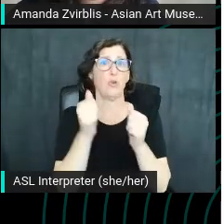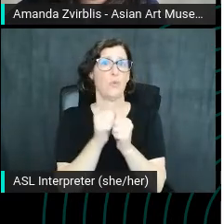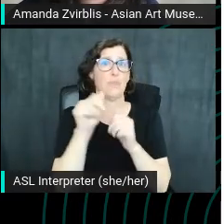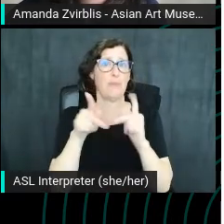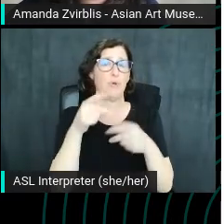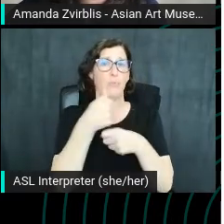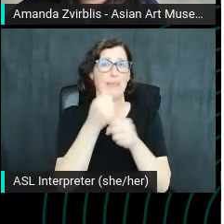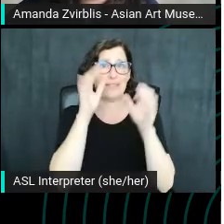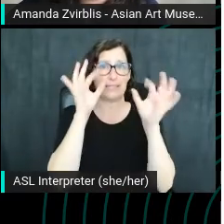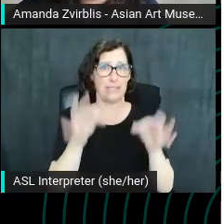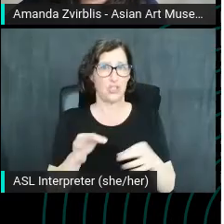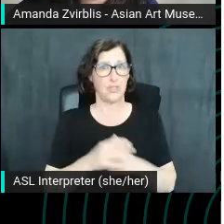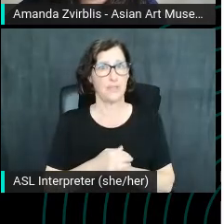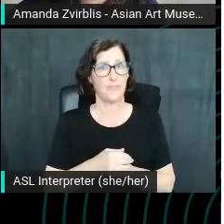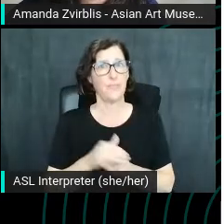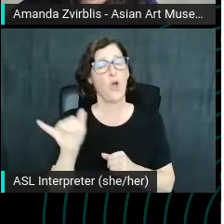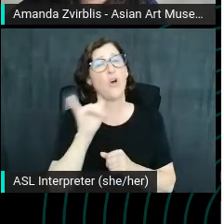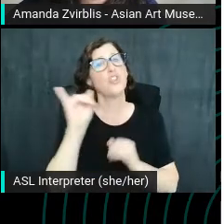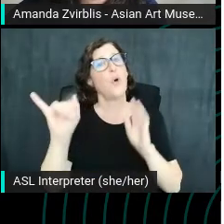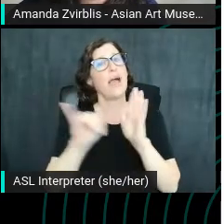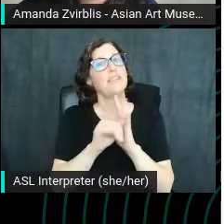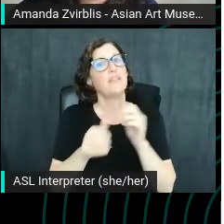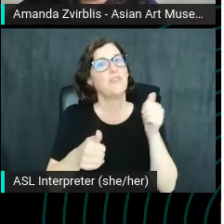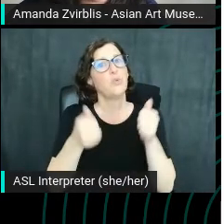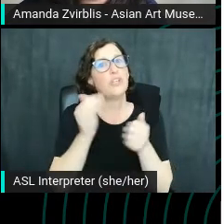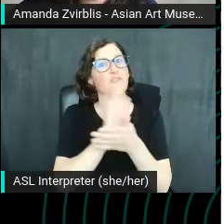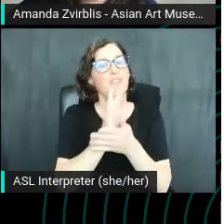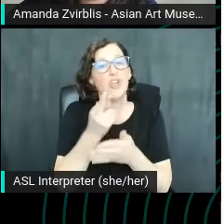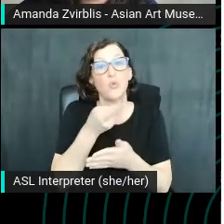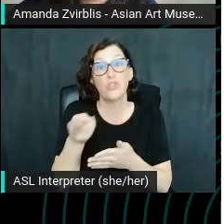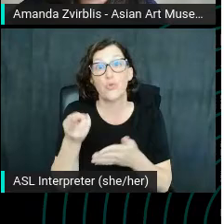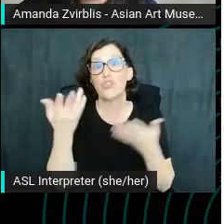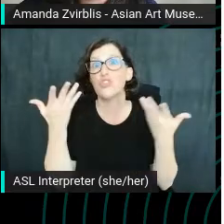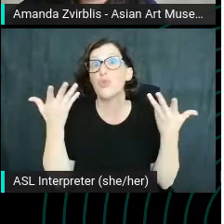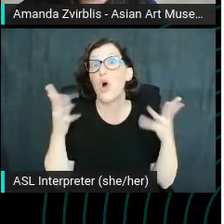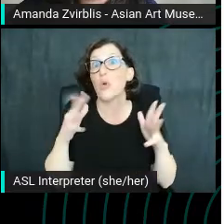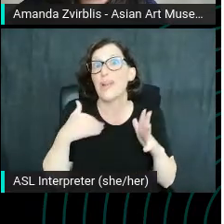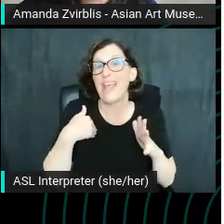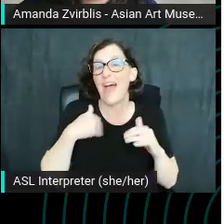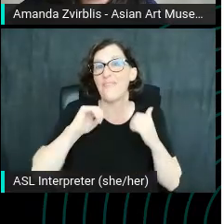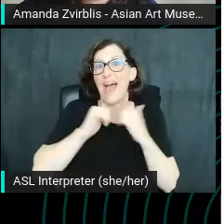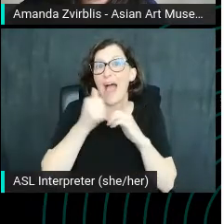Also, identify what video resources you already have and how you can repurpose them.